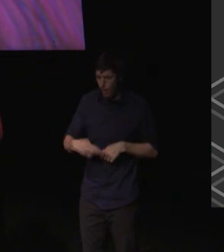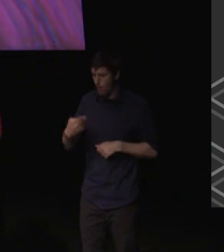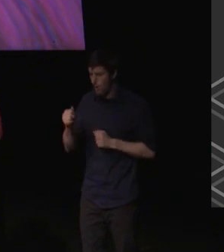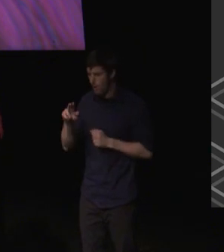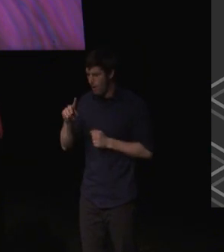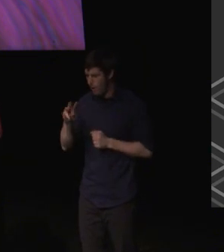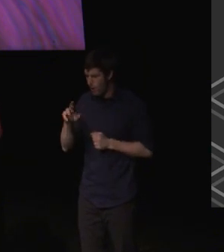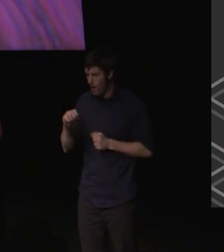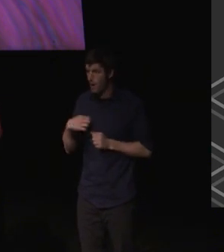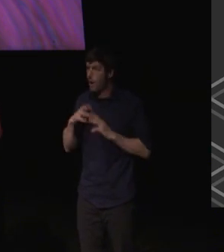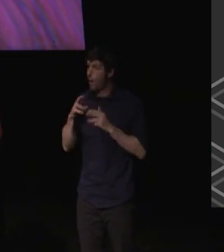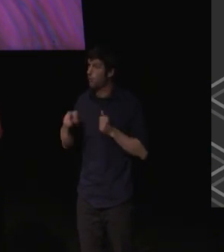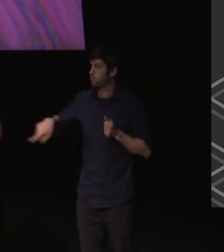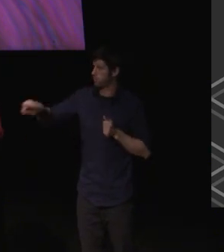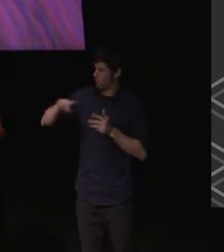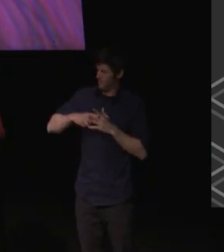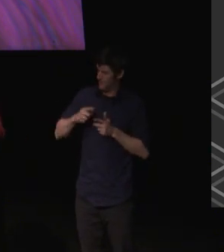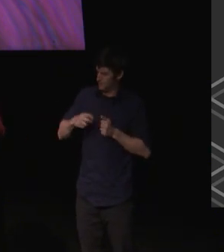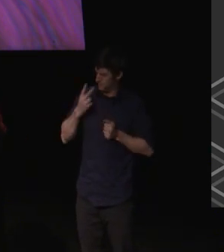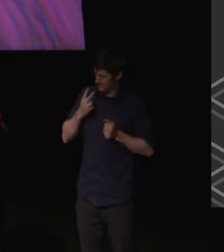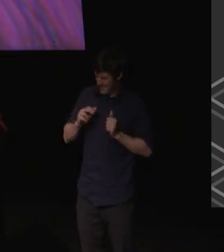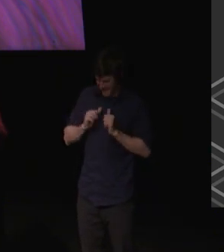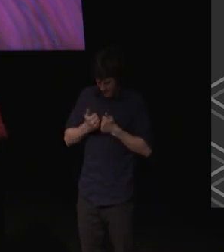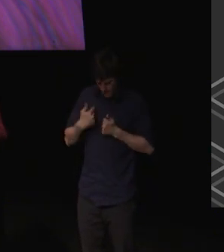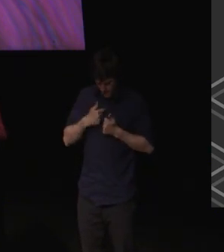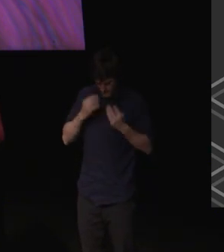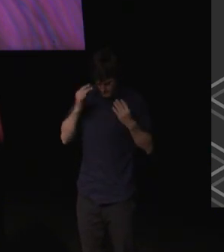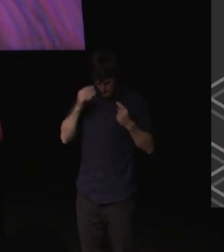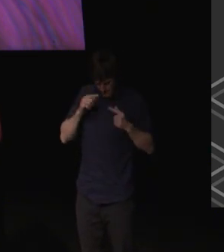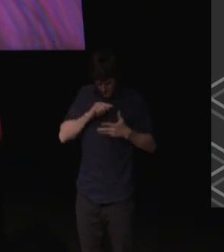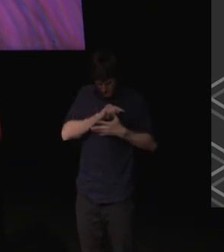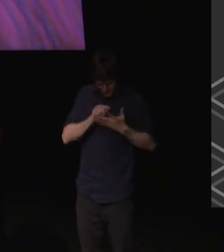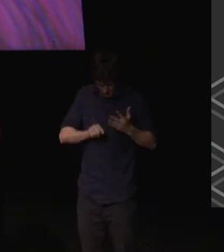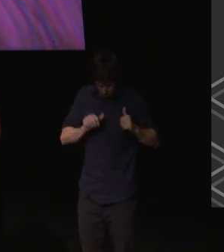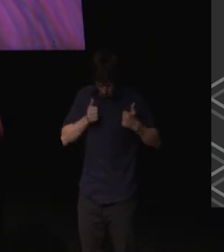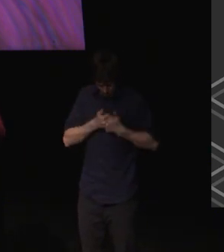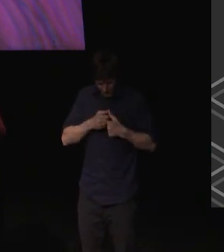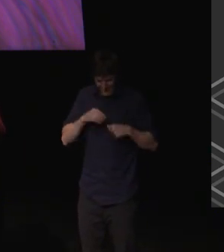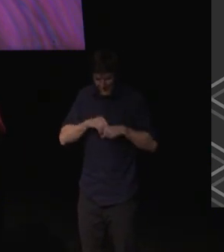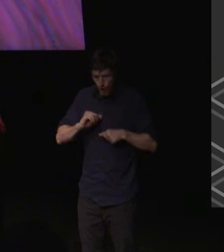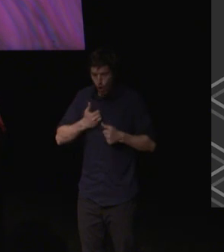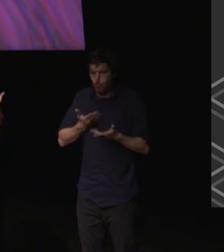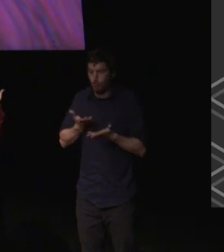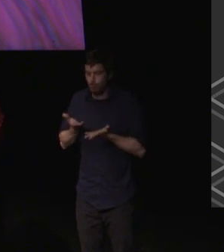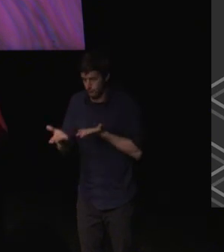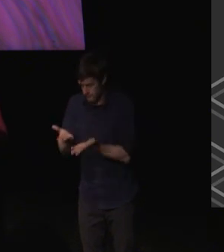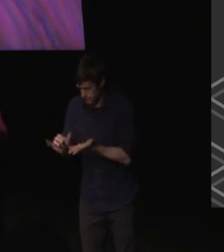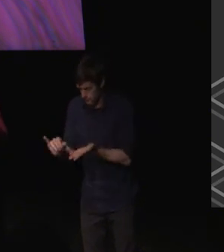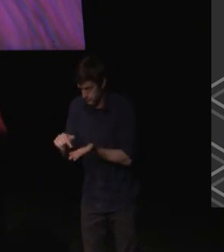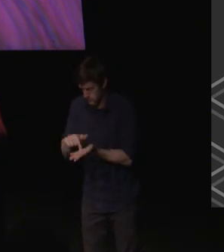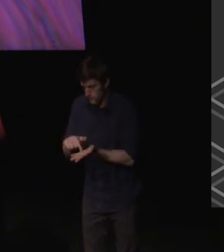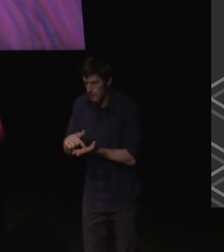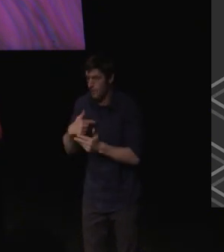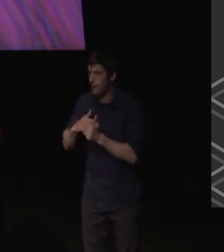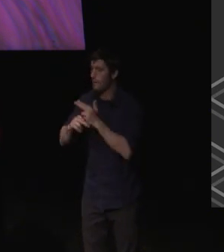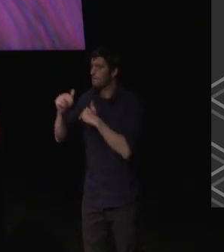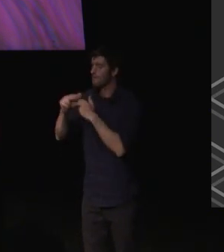is how we're thinking about these challenges in our services as well, and building cloud services that support accessibility scenarios,